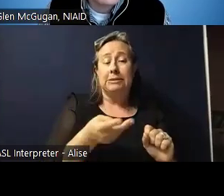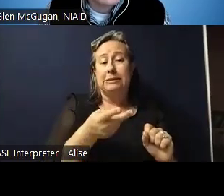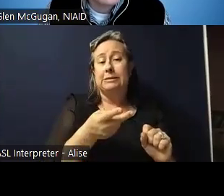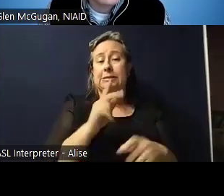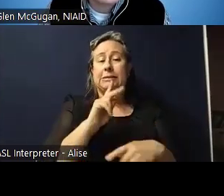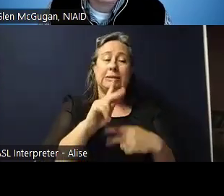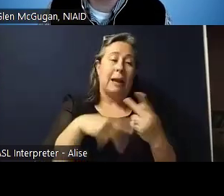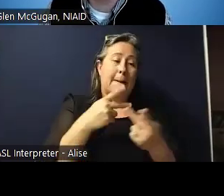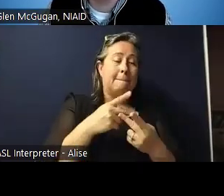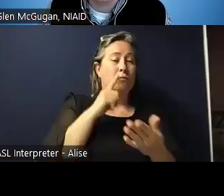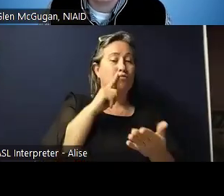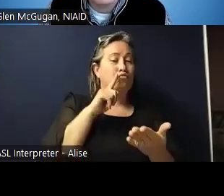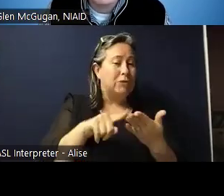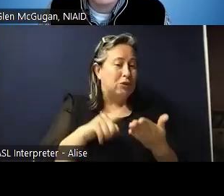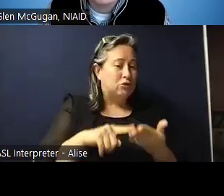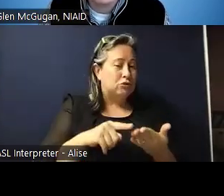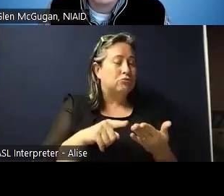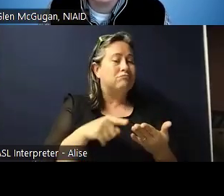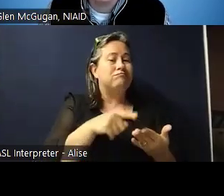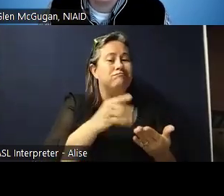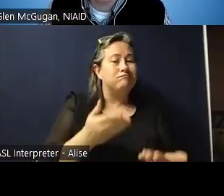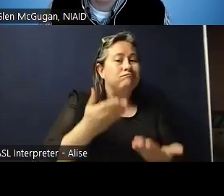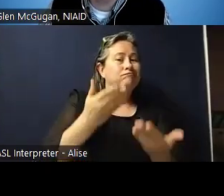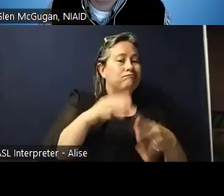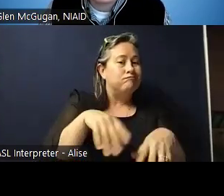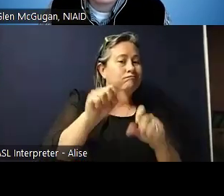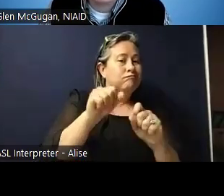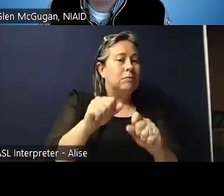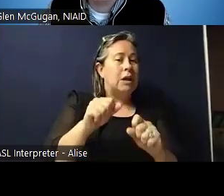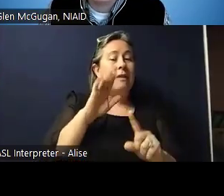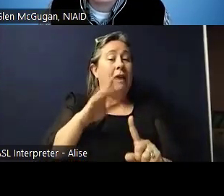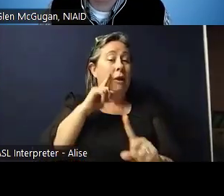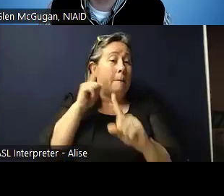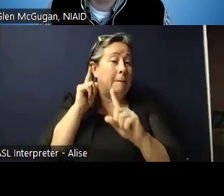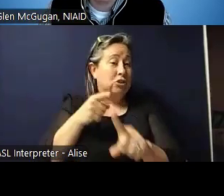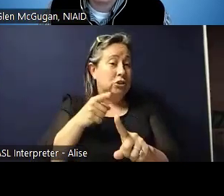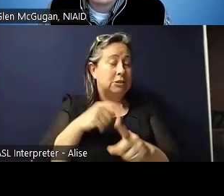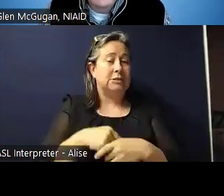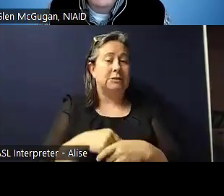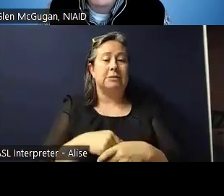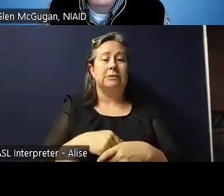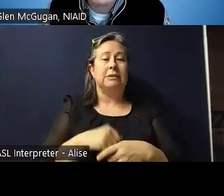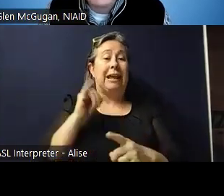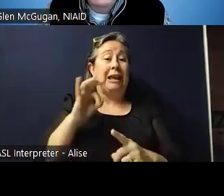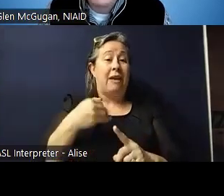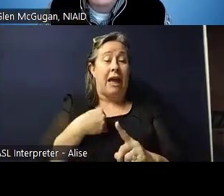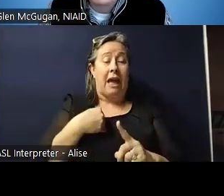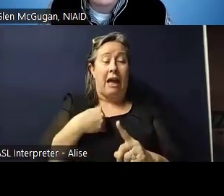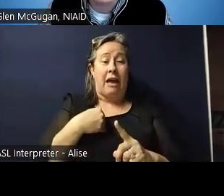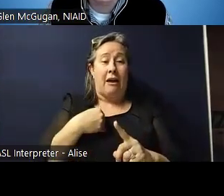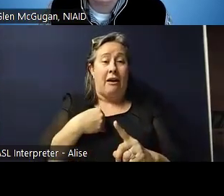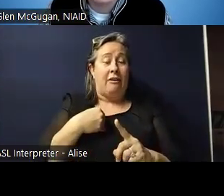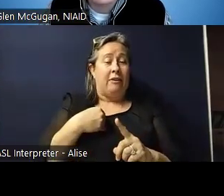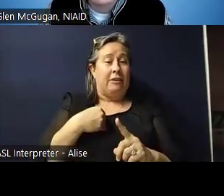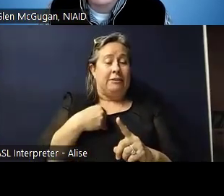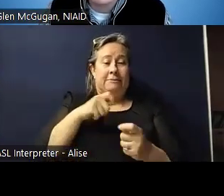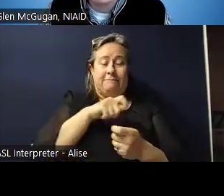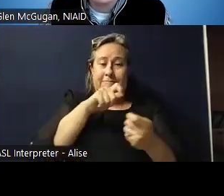they're conducting, what their mission is, if they have featured areas of research, like for NIAID,